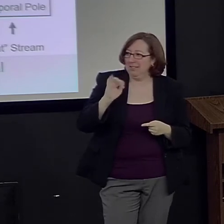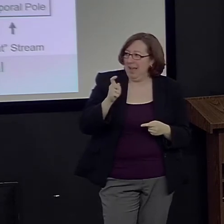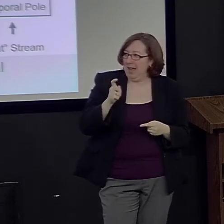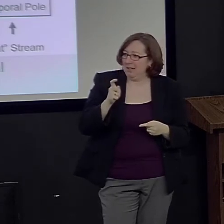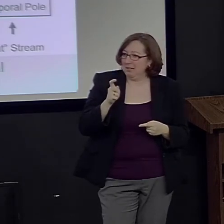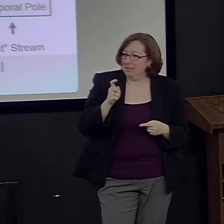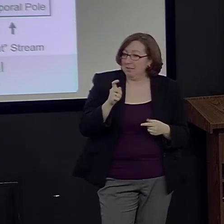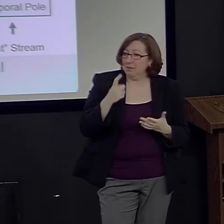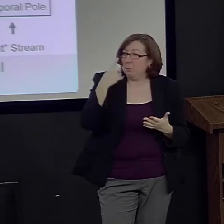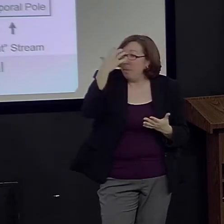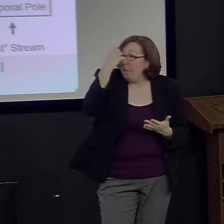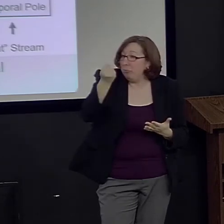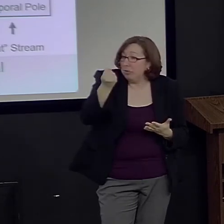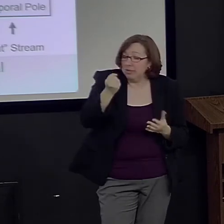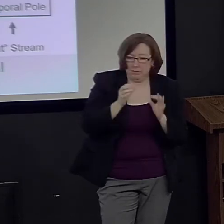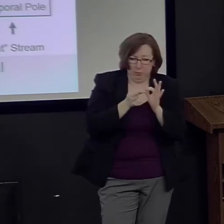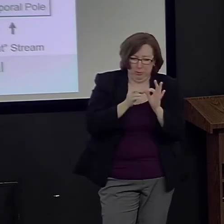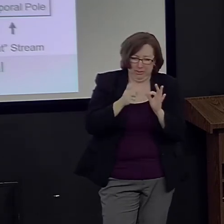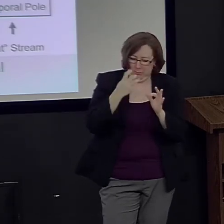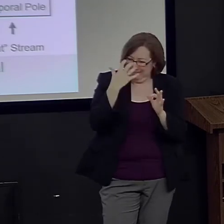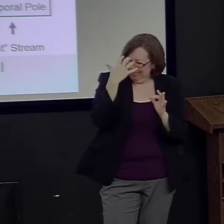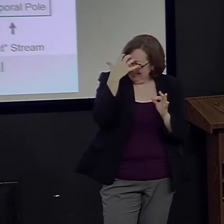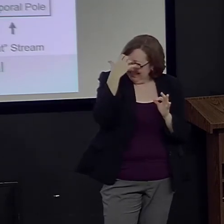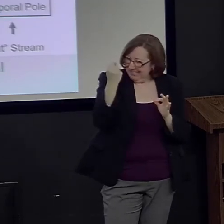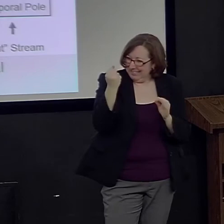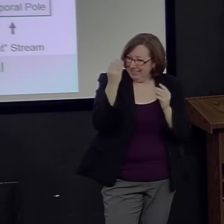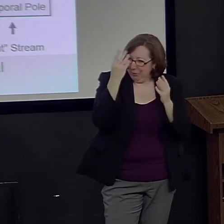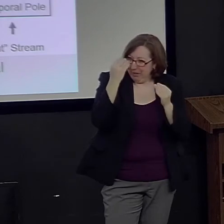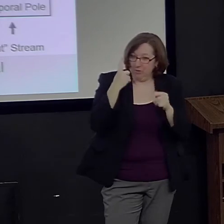They have to hold onto information for so long